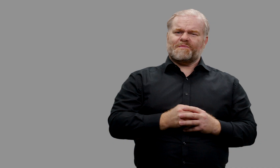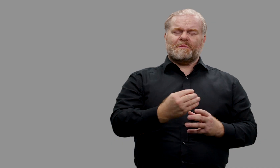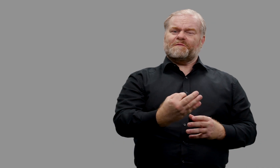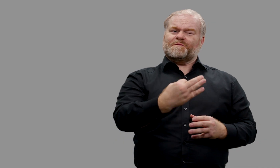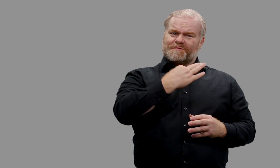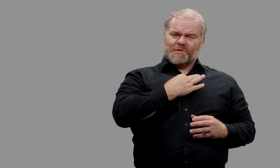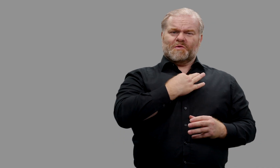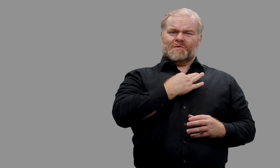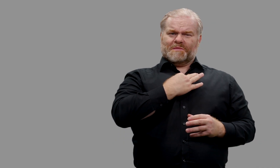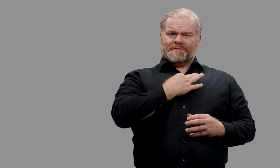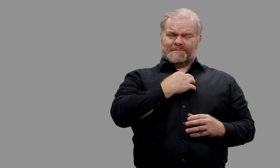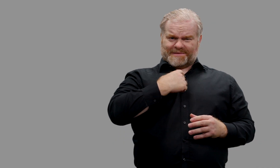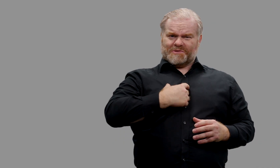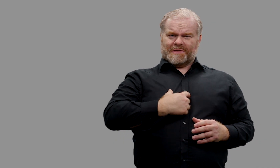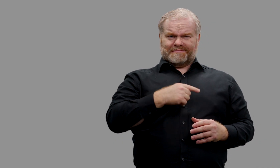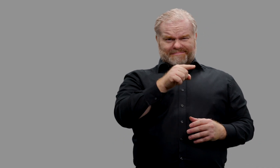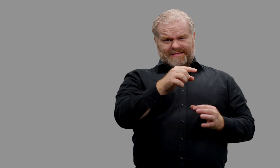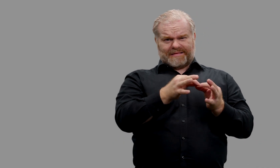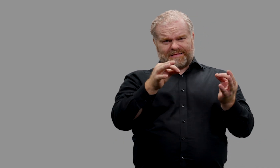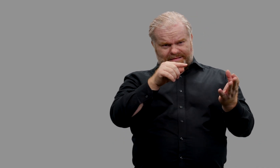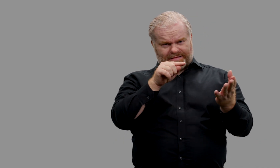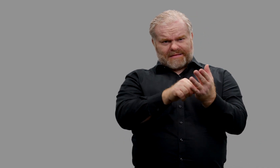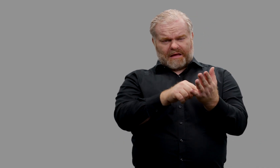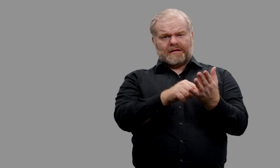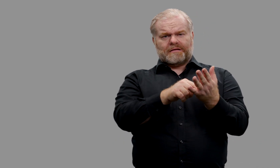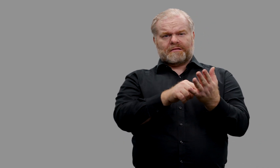But for me personally, that was the day